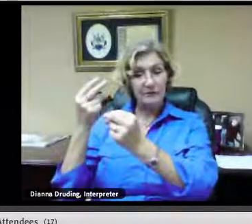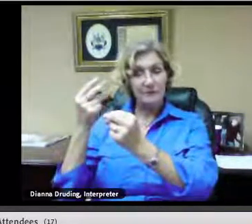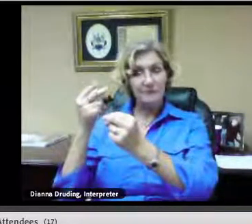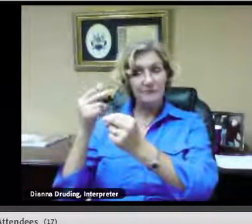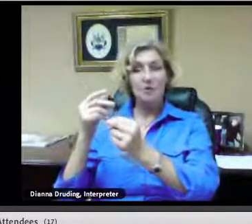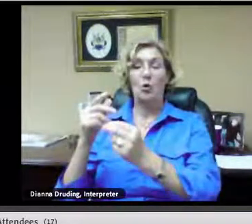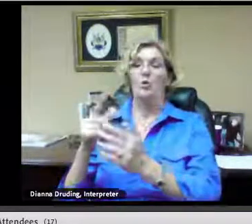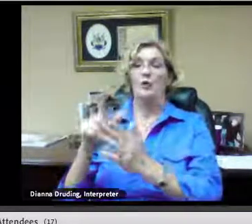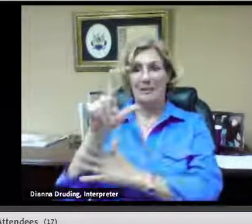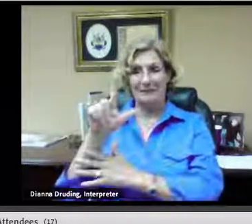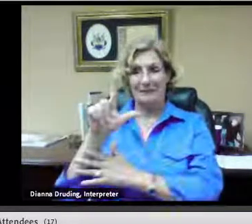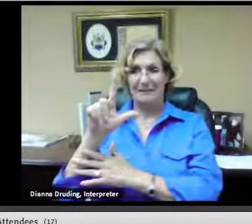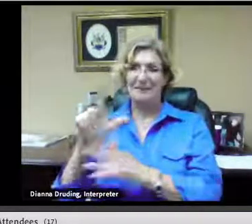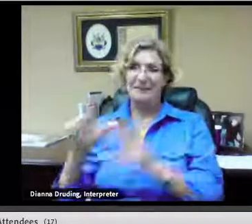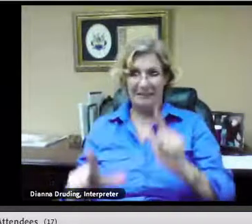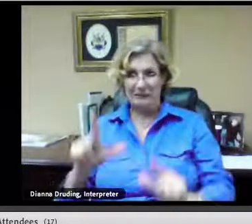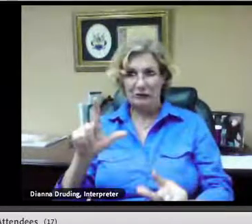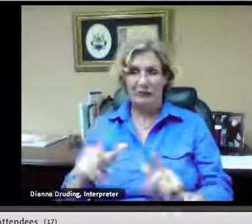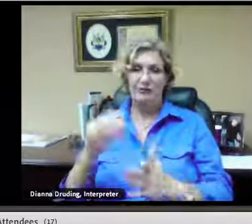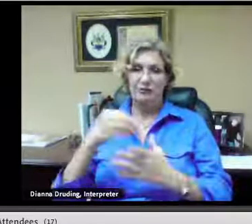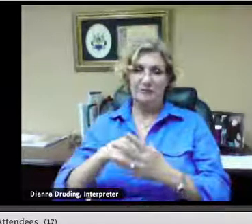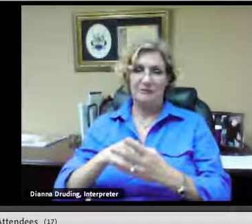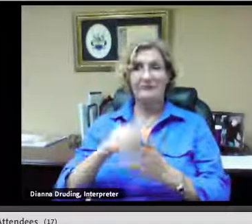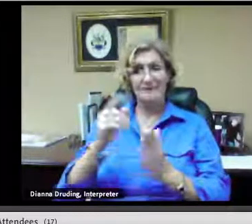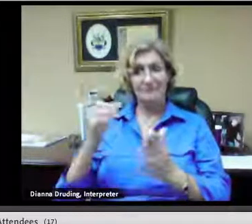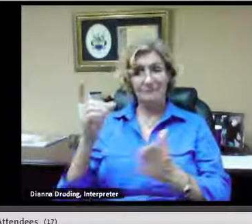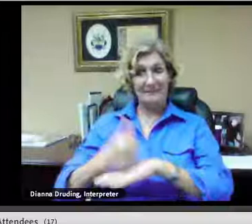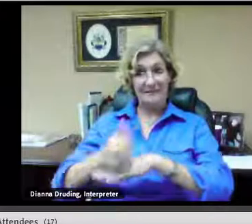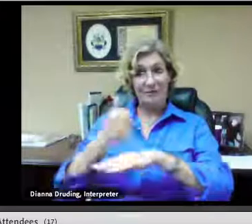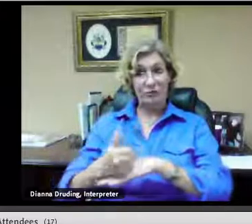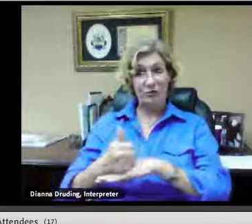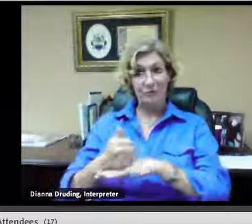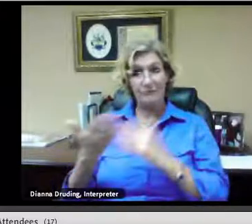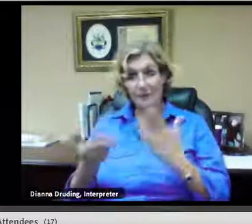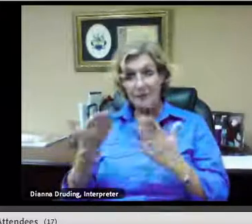But, again, we're going to just keep going here. We've got '80s.